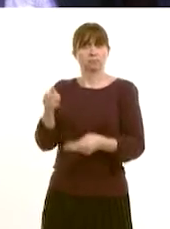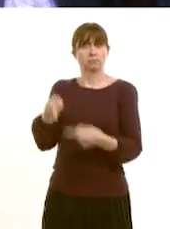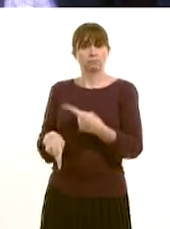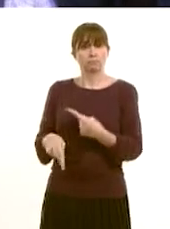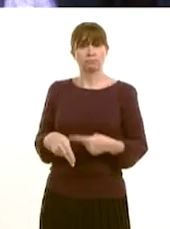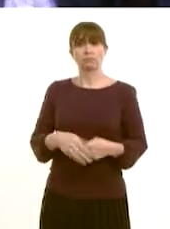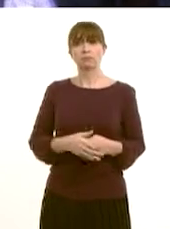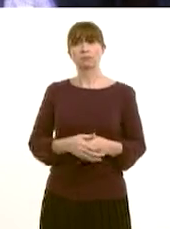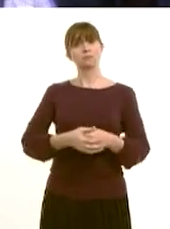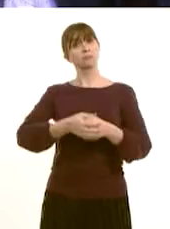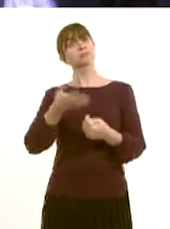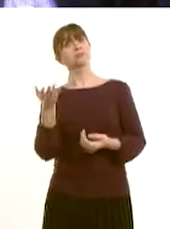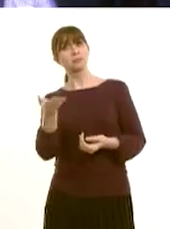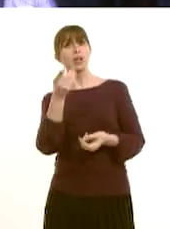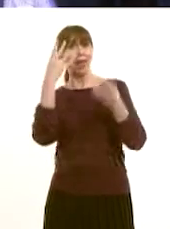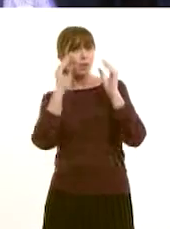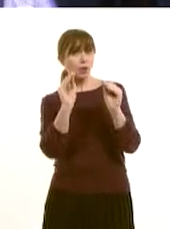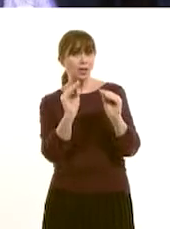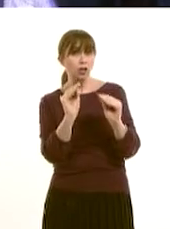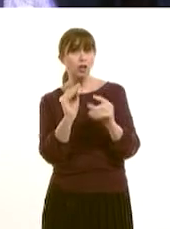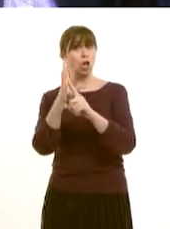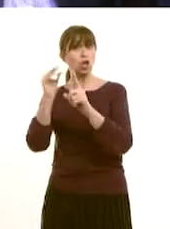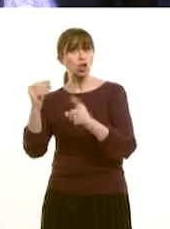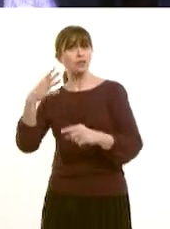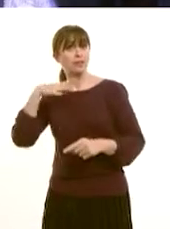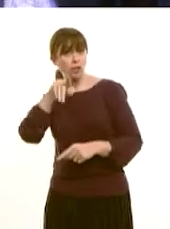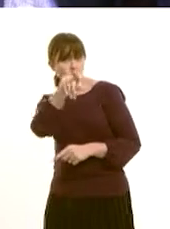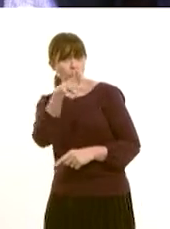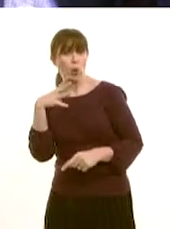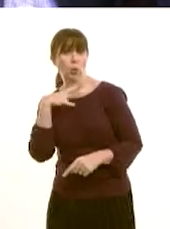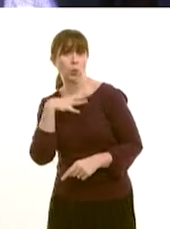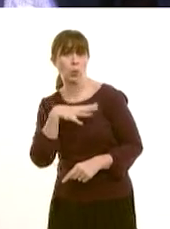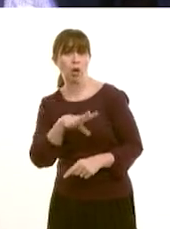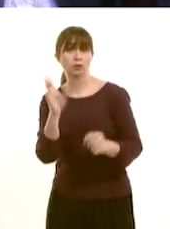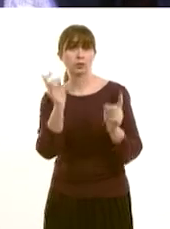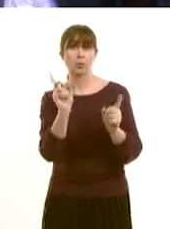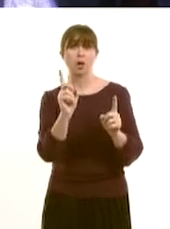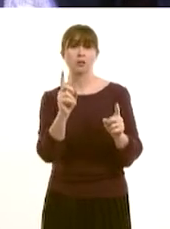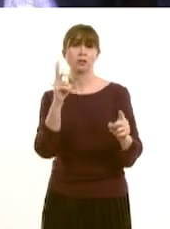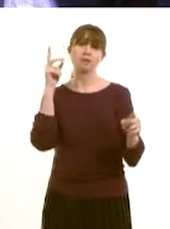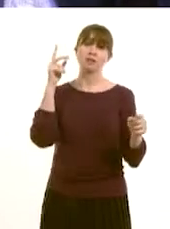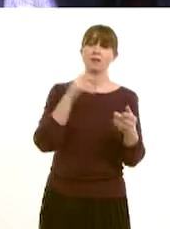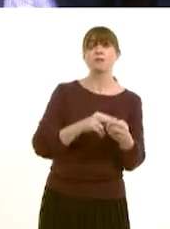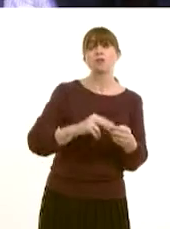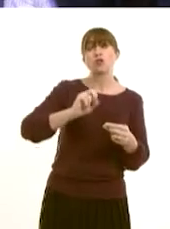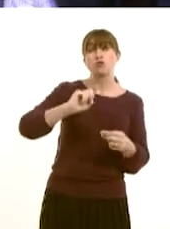He wants to triple tuition fees for studentsóto impose a tax on students along the same lines